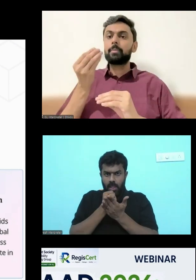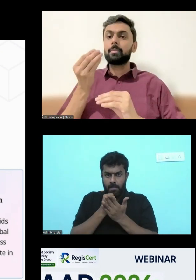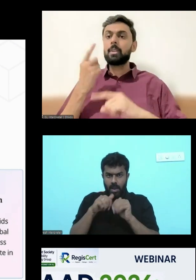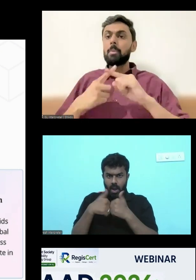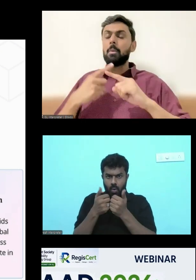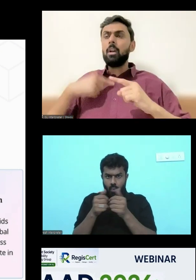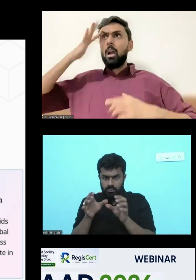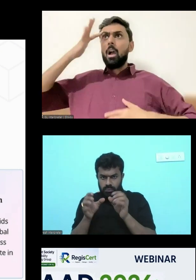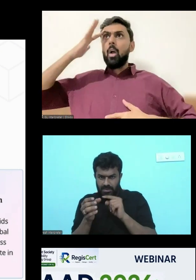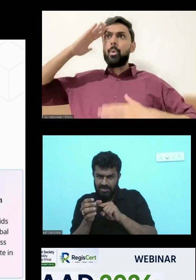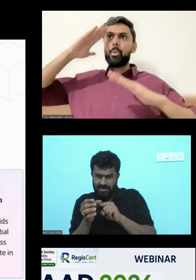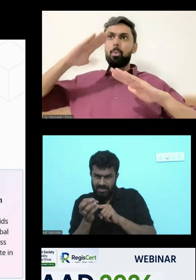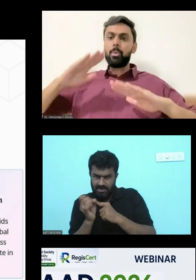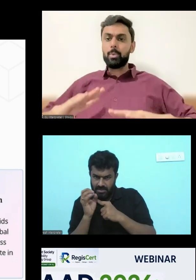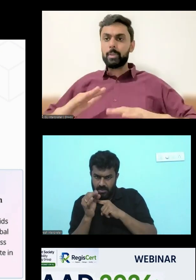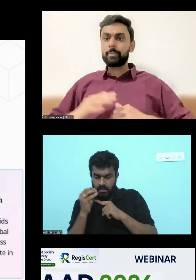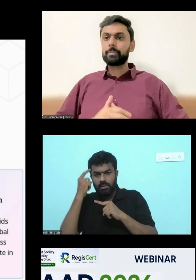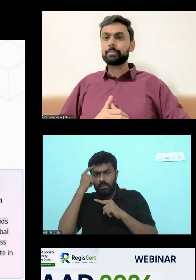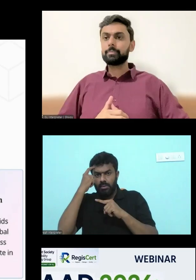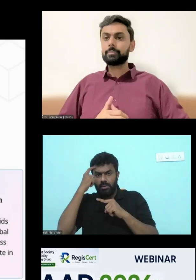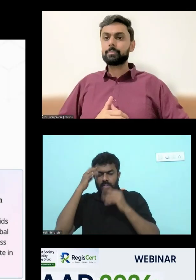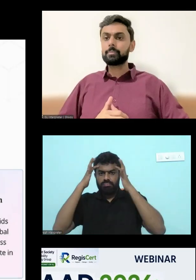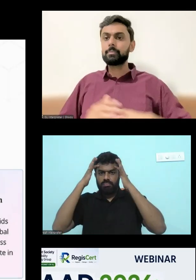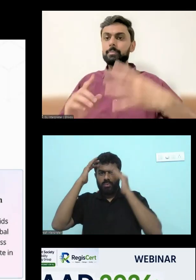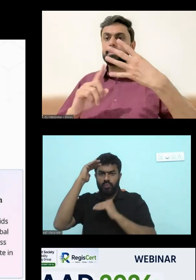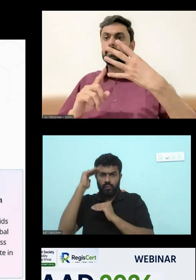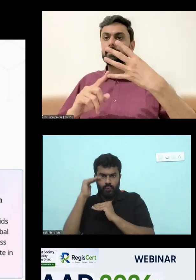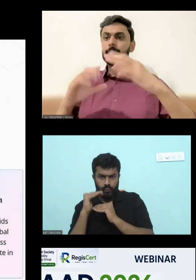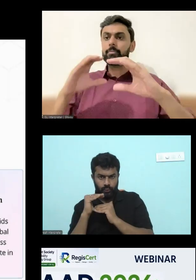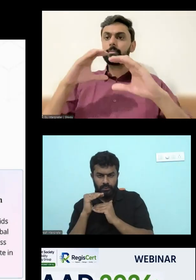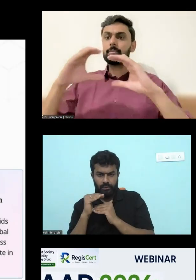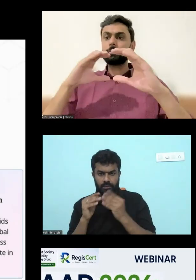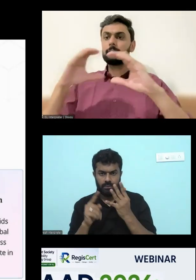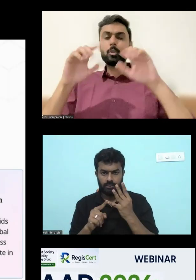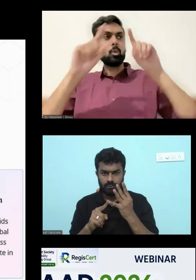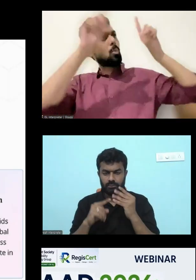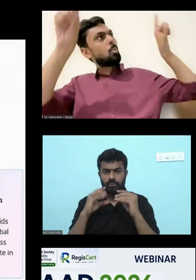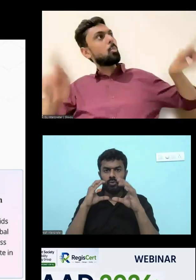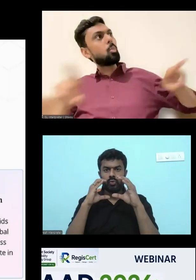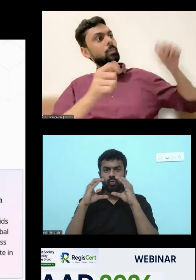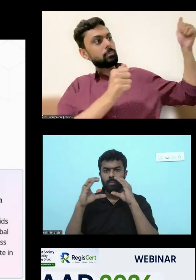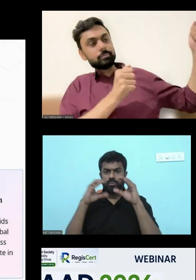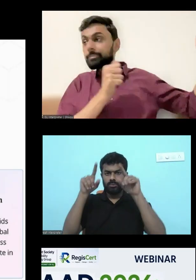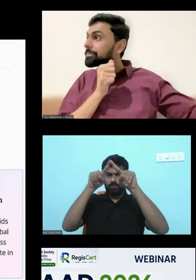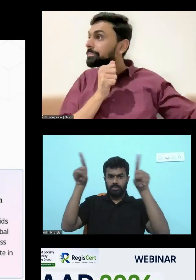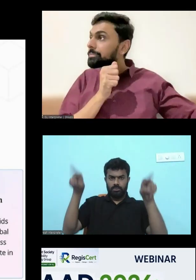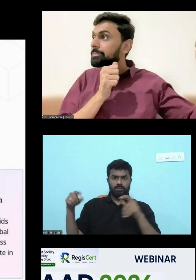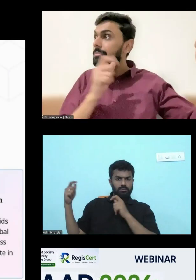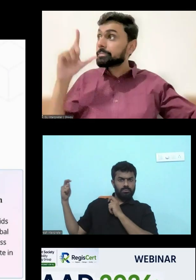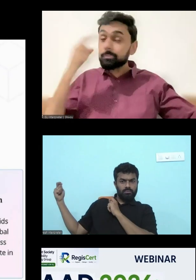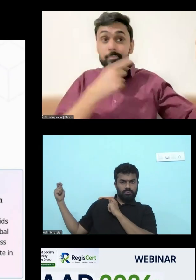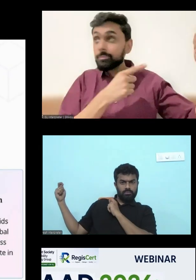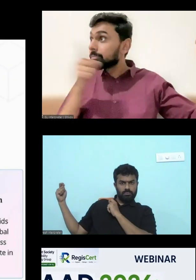And there is a communication boards, which simply, there is a pictorial briefs that allow non-verbal